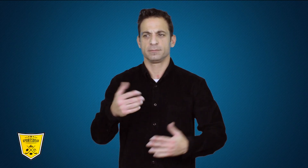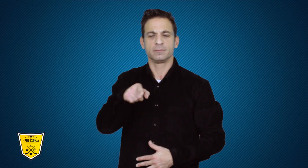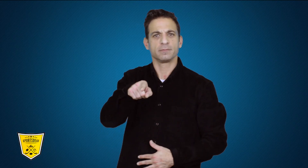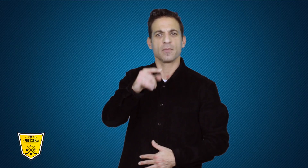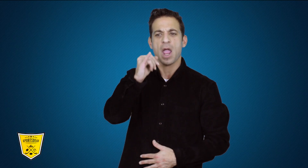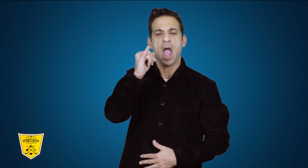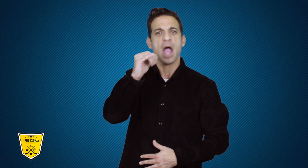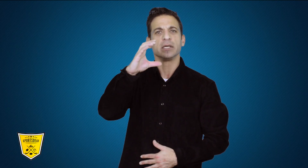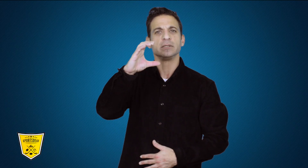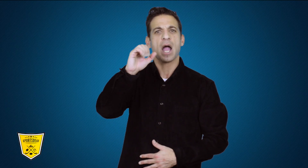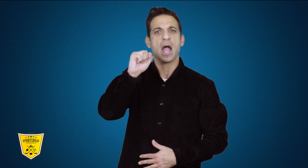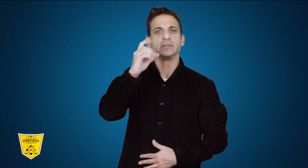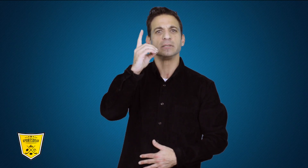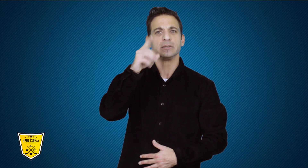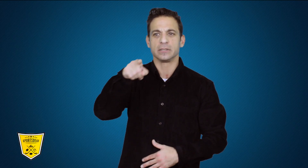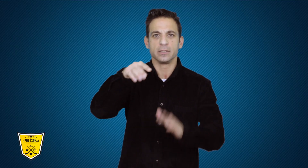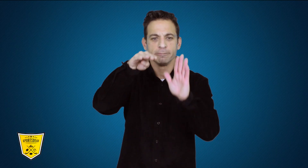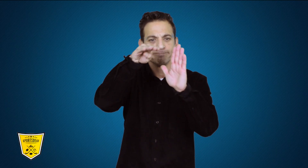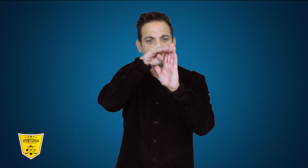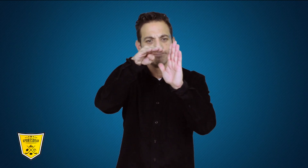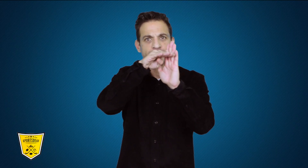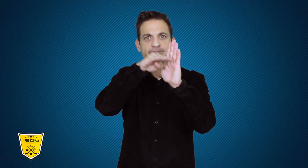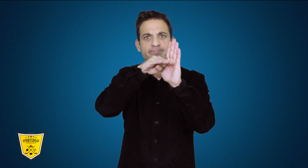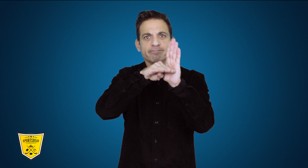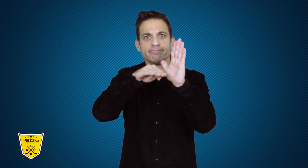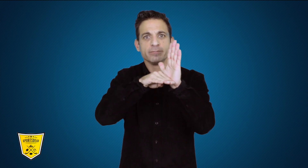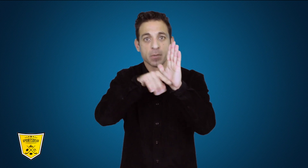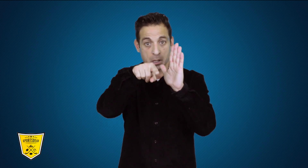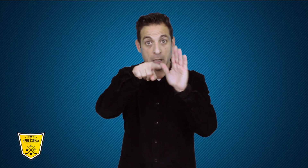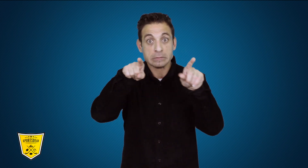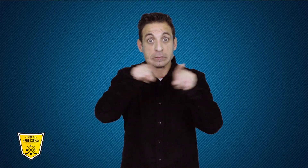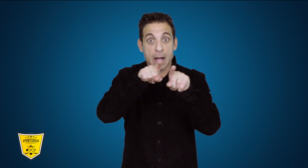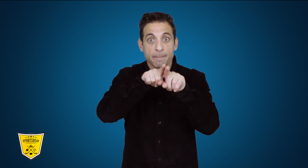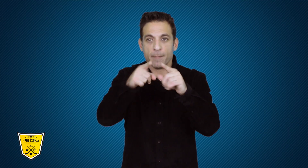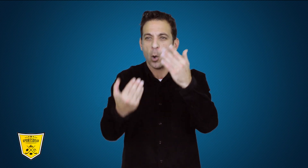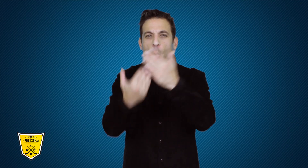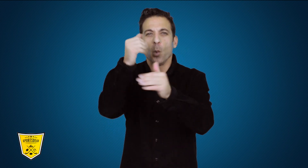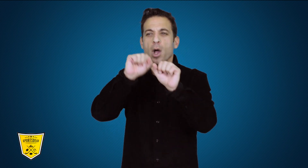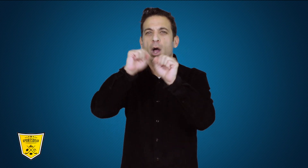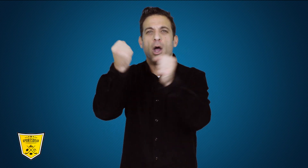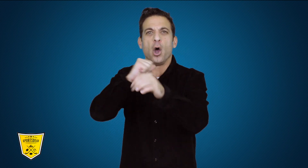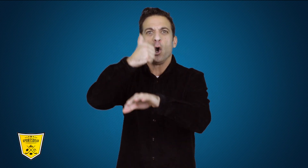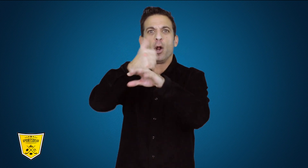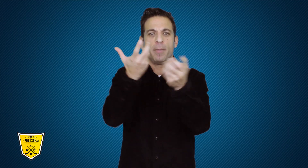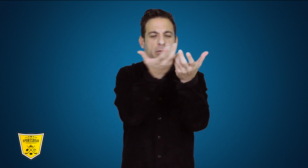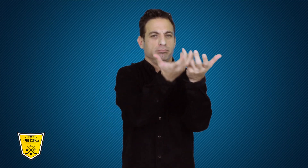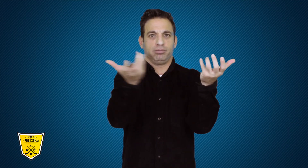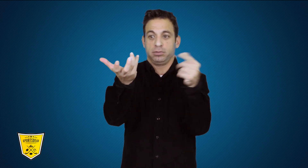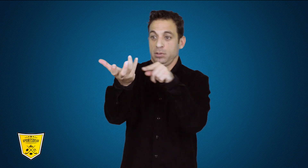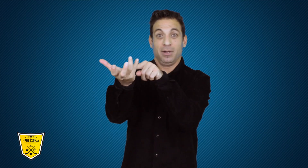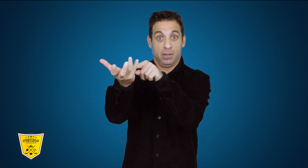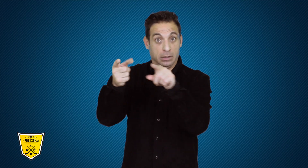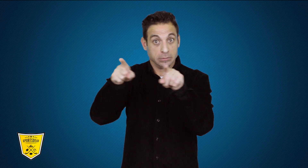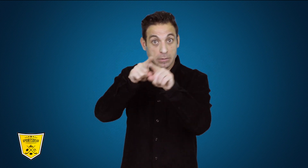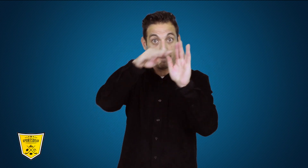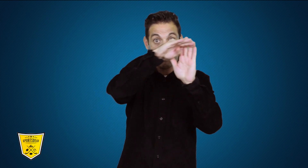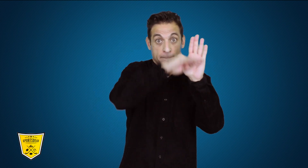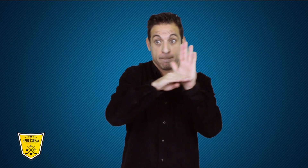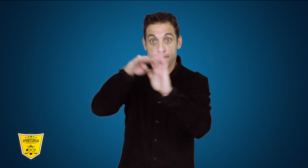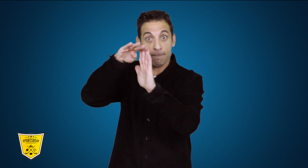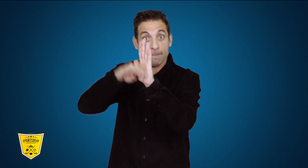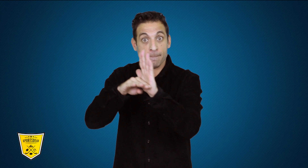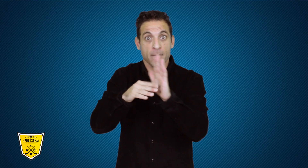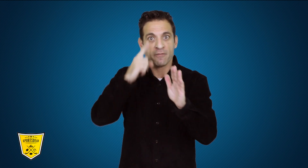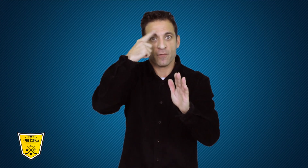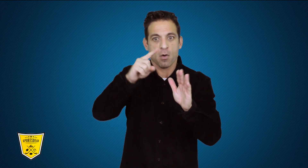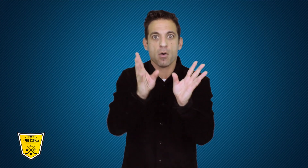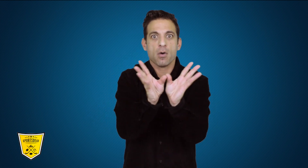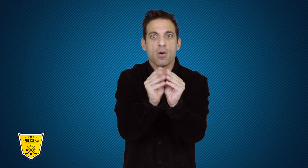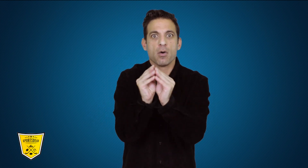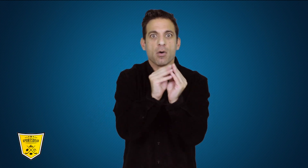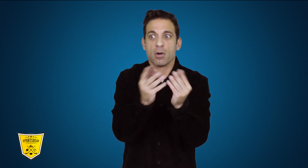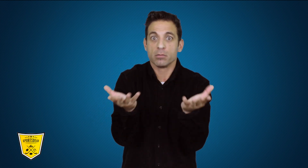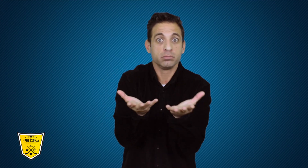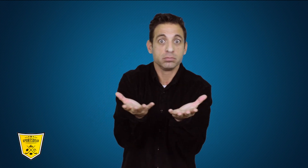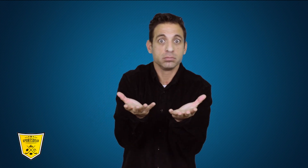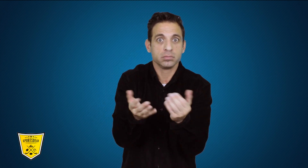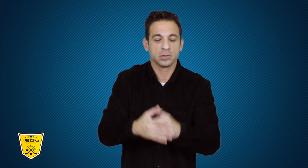Is ICSD’s agenda the same one as your group?